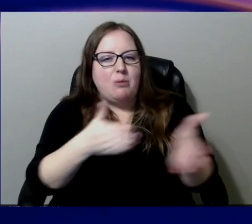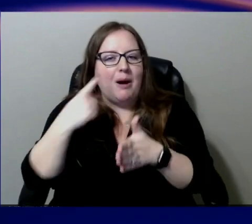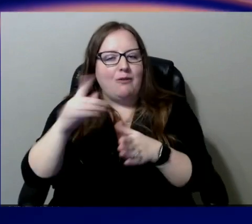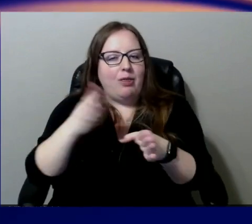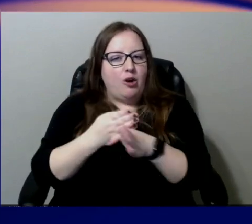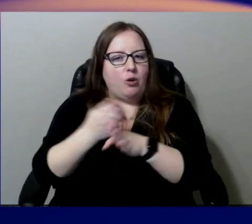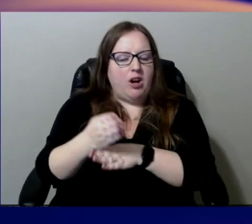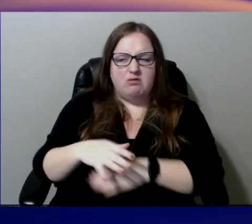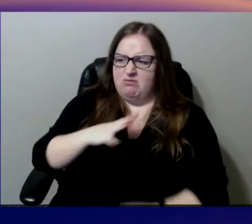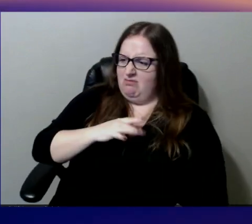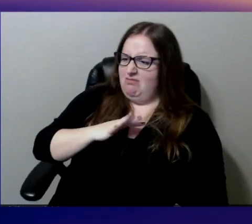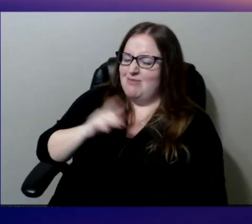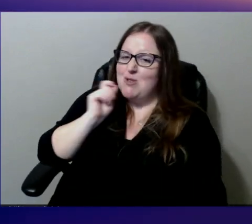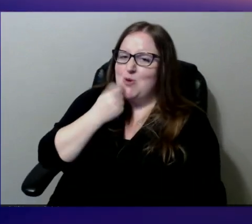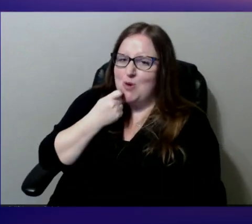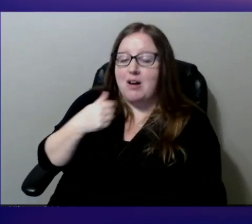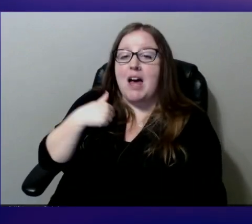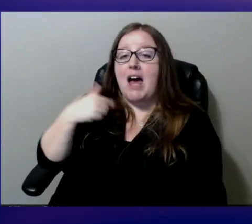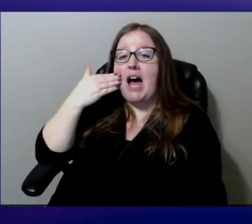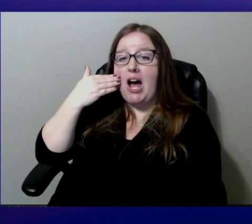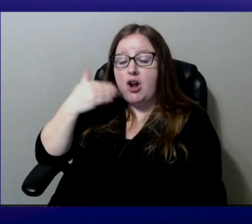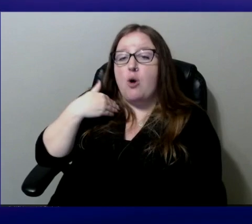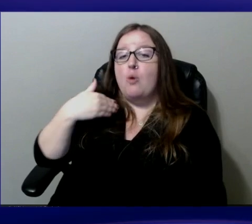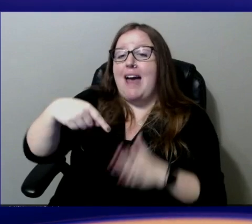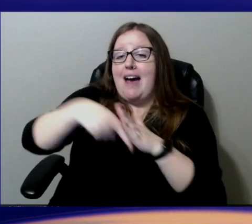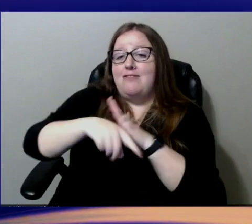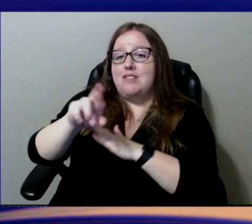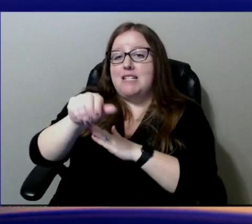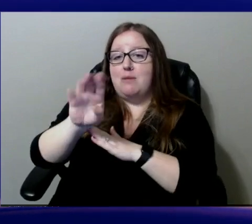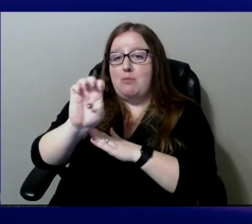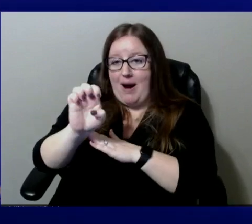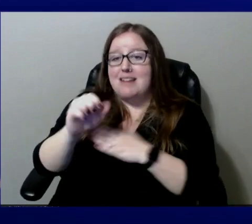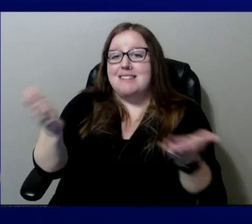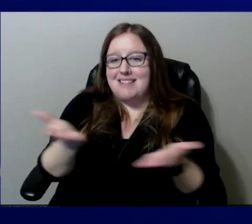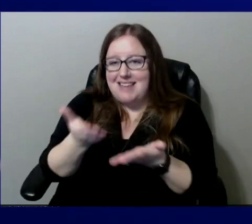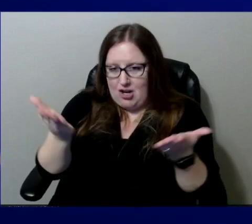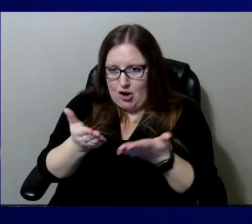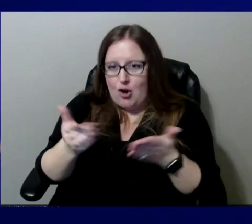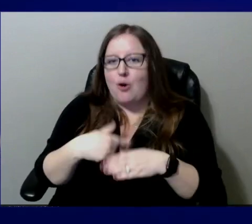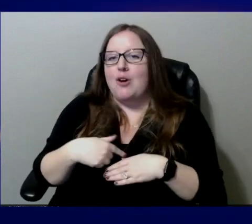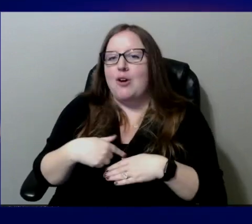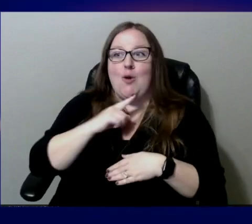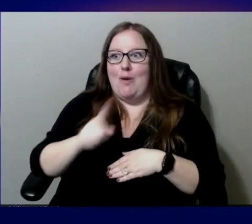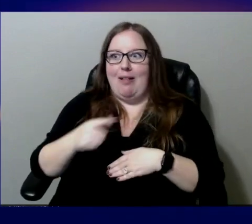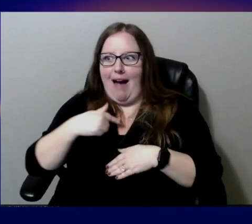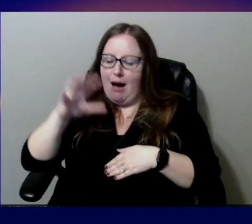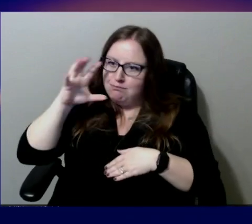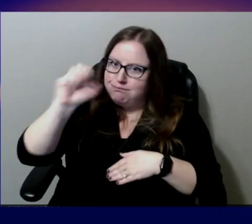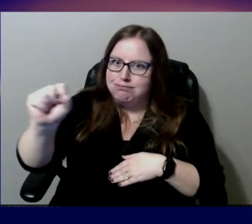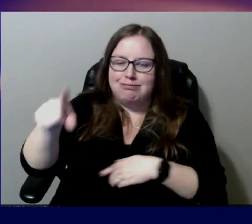So I know that we have DeepRacer tracks here at the Summit 'cause I'm making a beeline for those this afternoon to take a look at this.